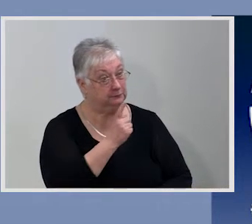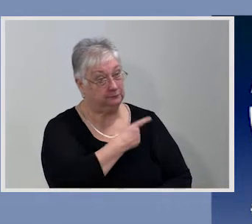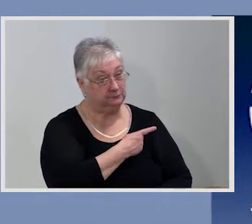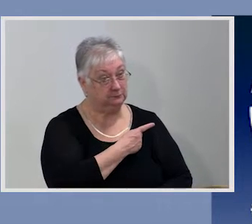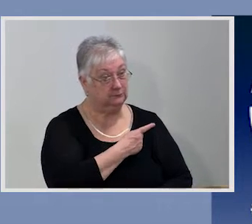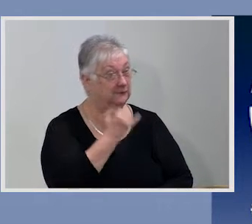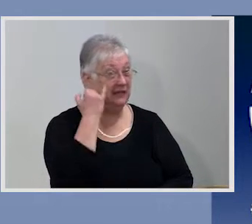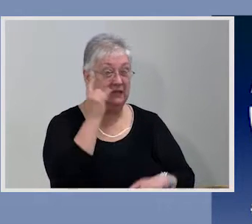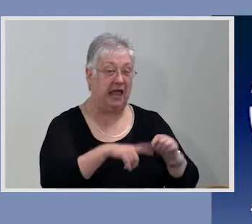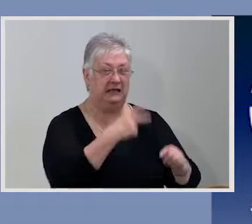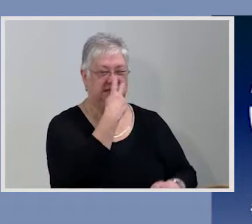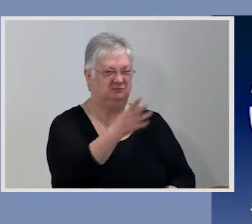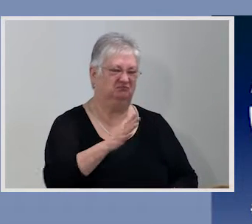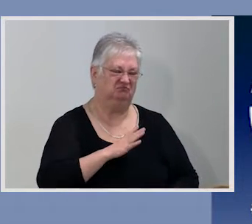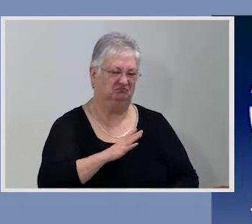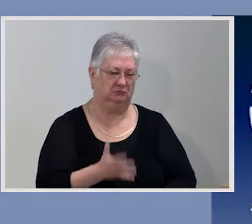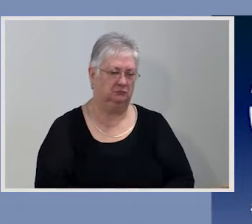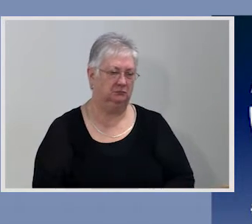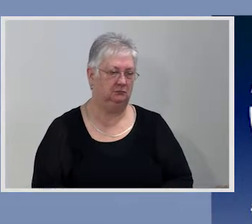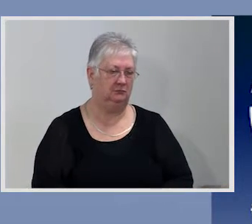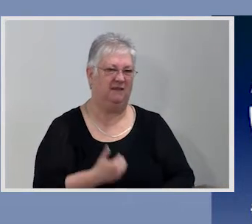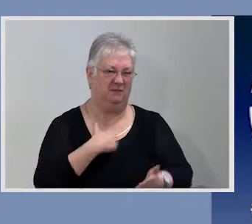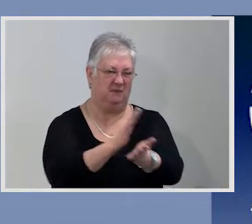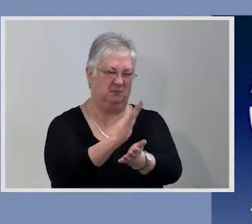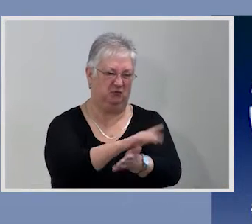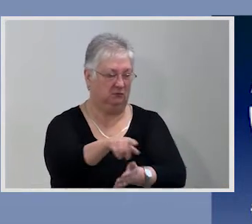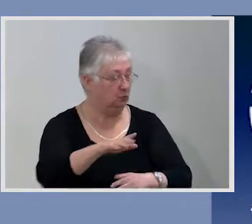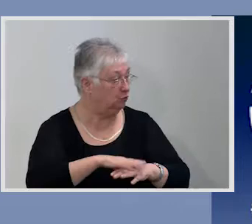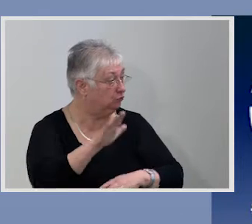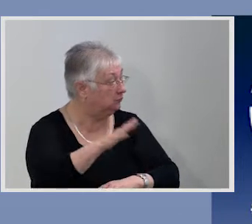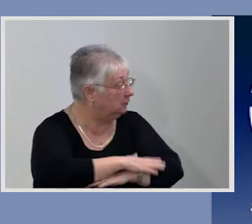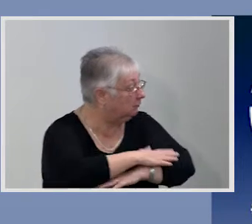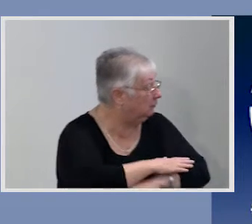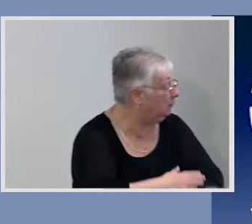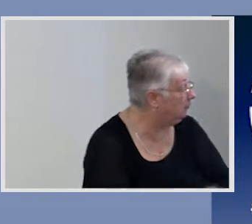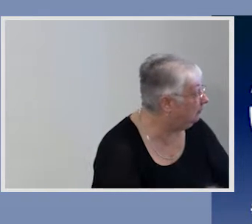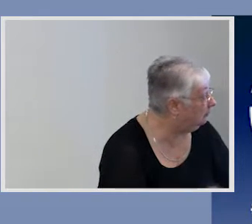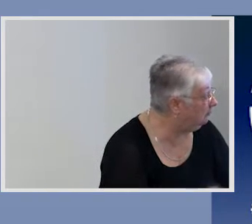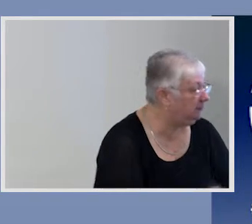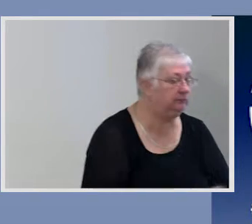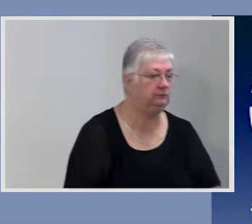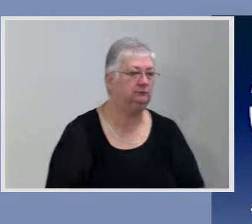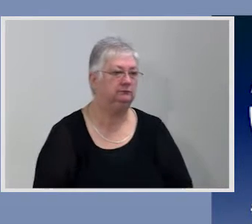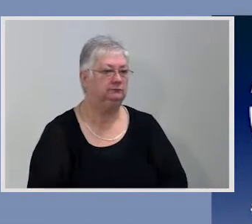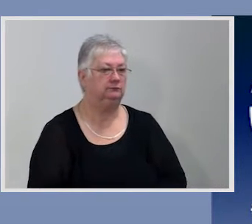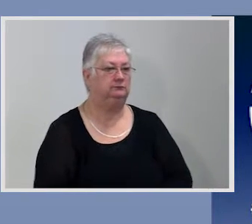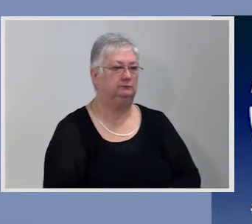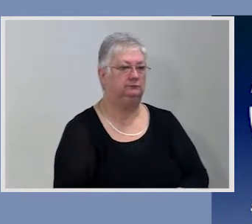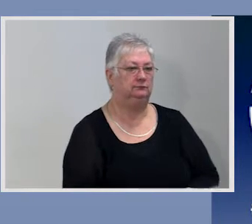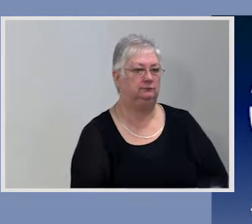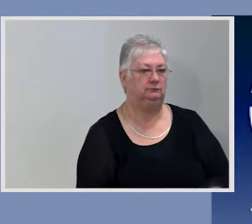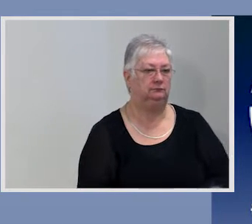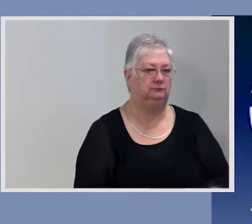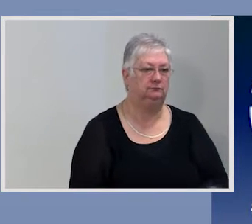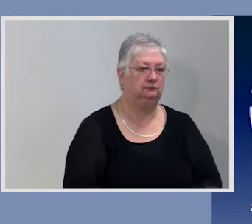IT'S OKAY. YOU HAVE A HANDOUT AT YOUR TABLE. IT LOOKS LIKE A BIG CIRCLE WITH COLORS. I'M GOING TO START IN THE RED